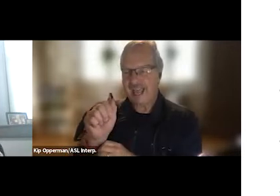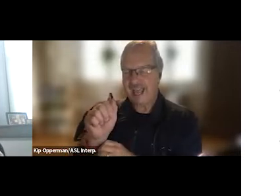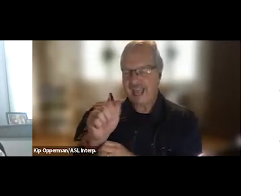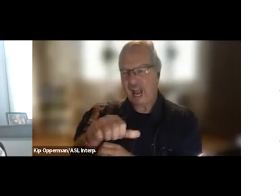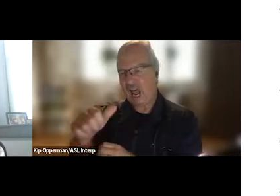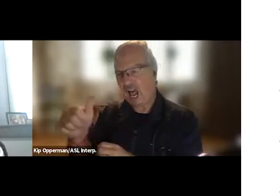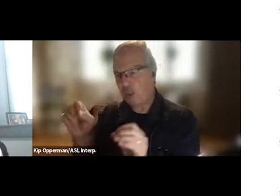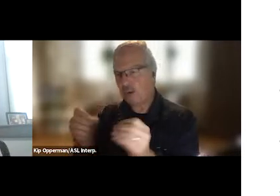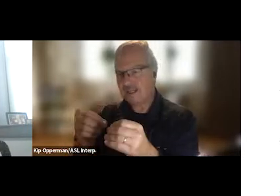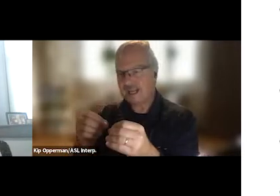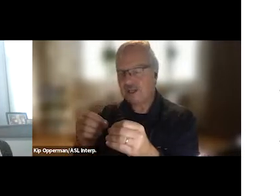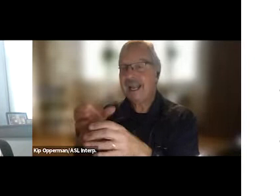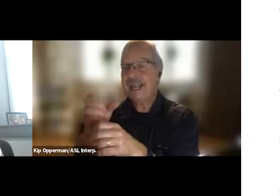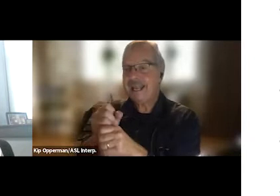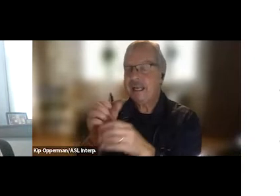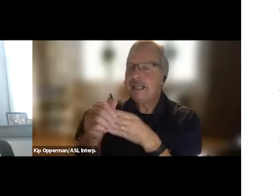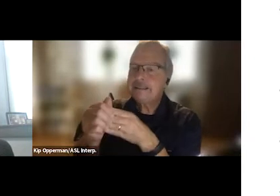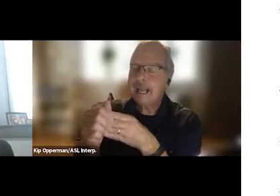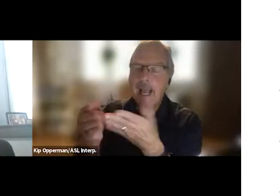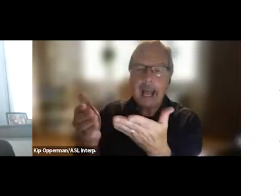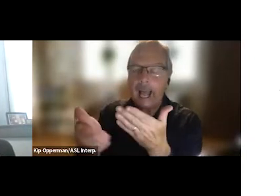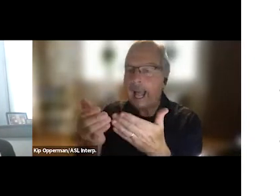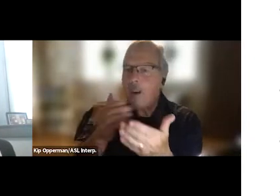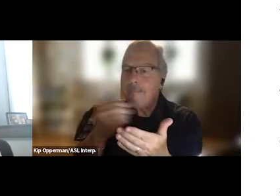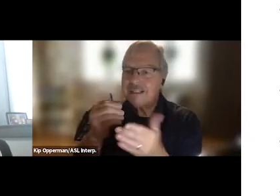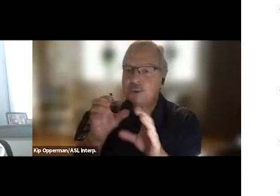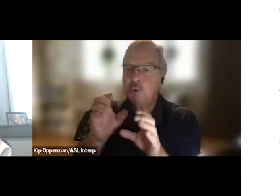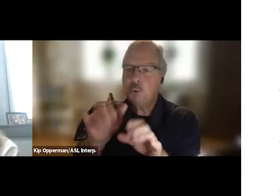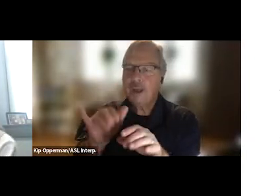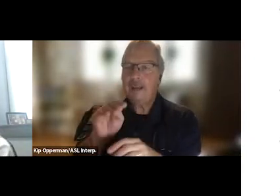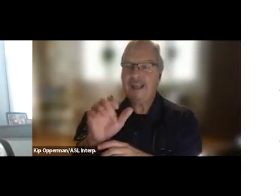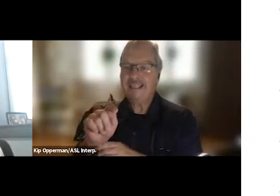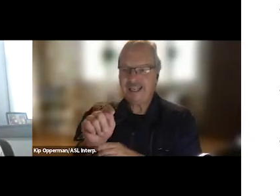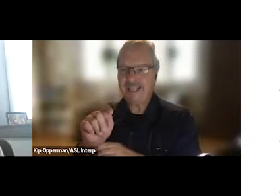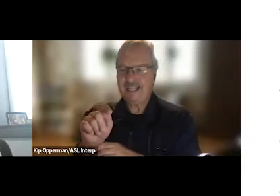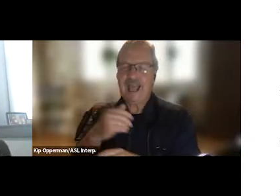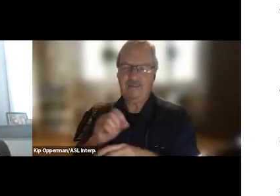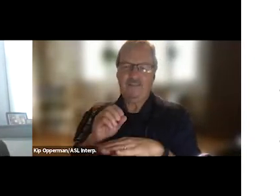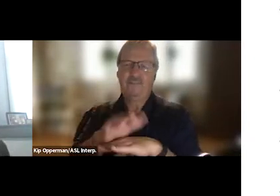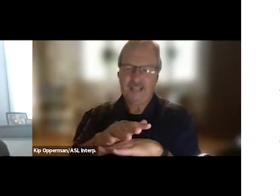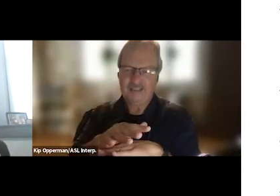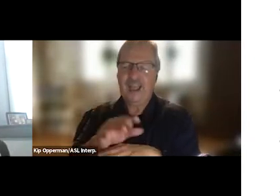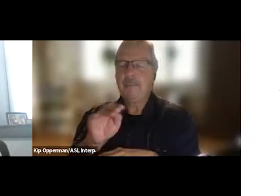to be able to get guidance on how best to do an MAT, have an effective MAT program in our jail.